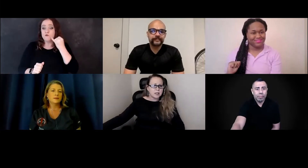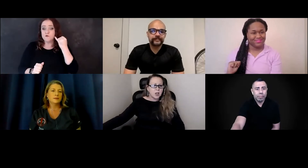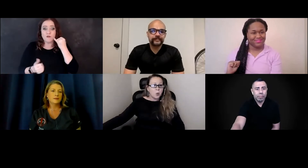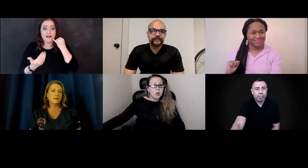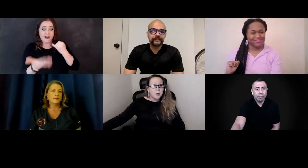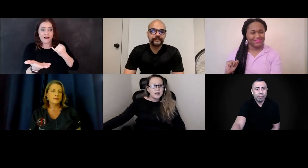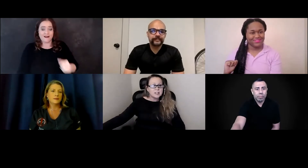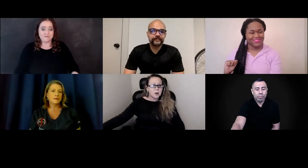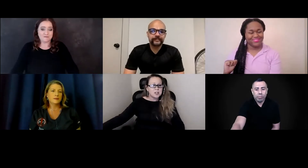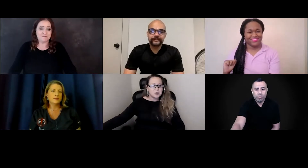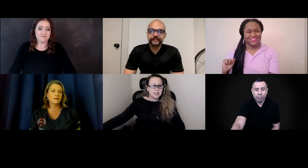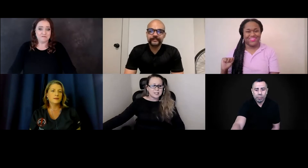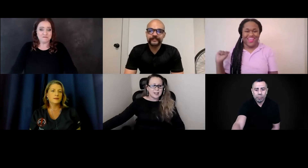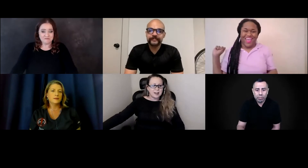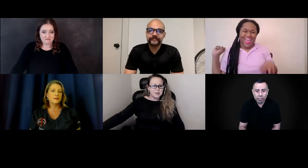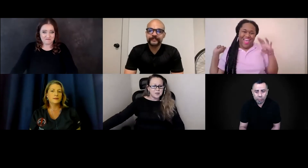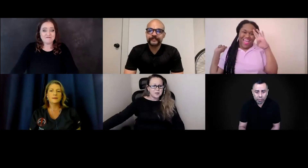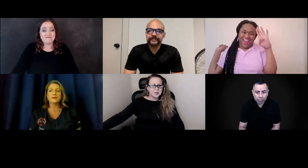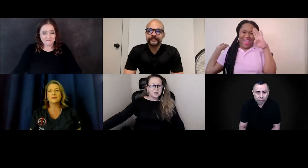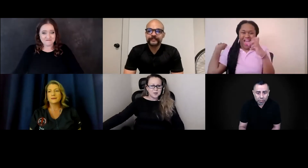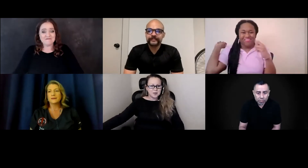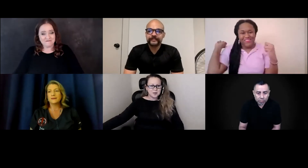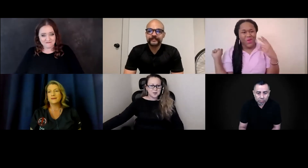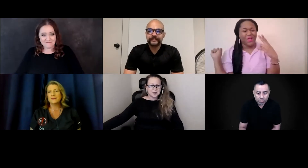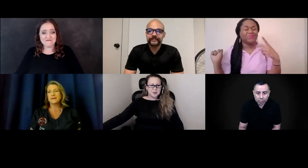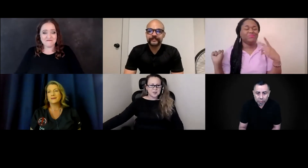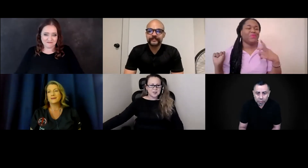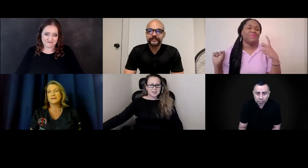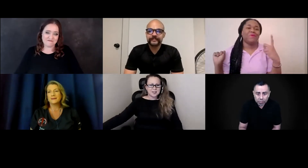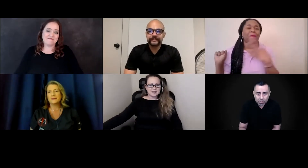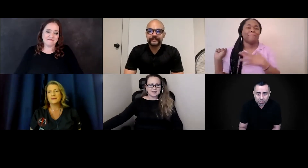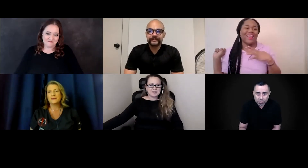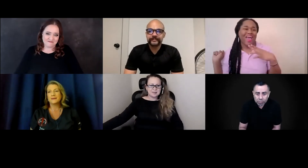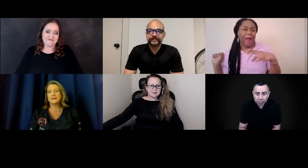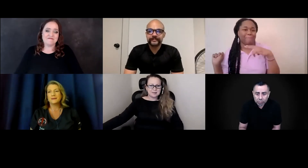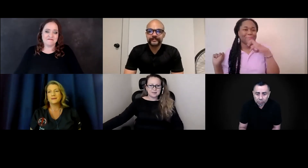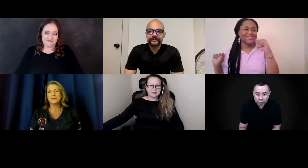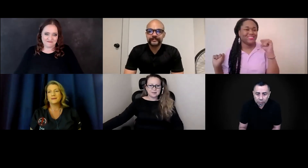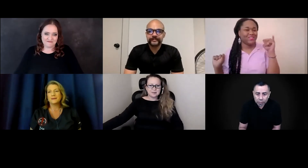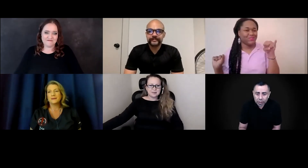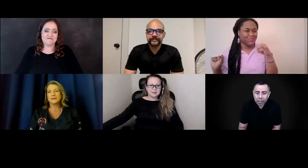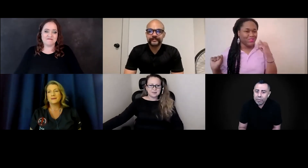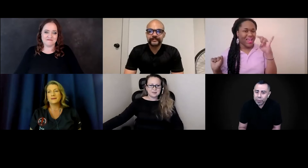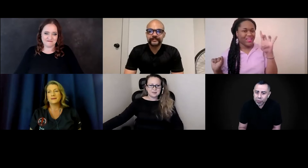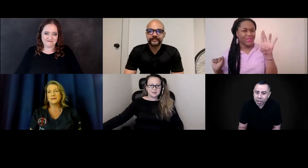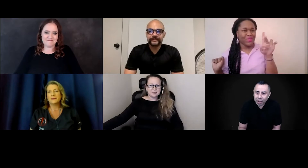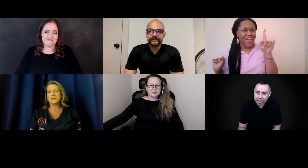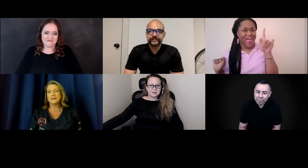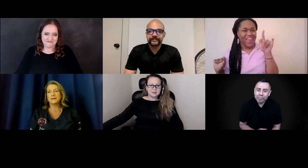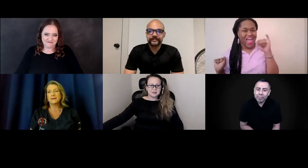We'll start with Julia today. Folks, hi.